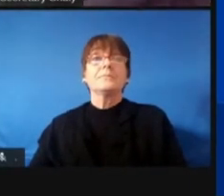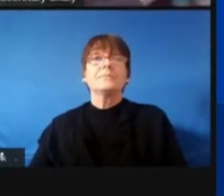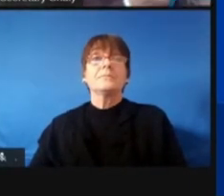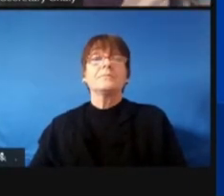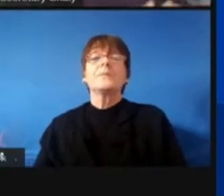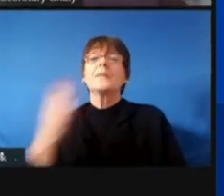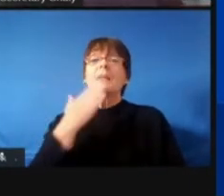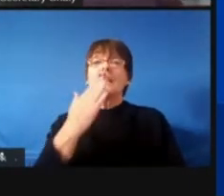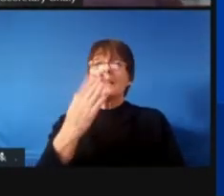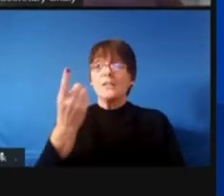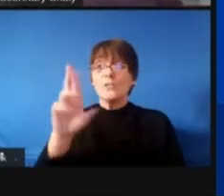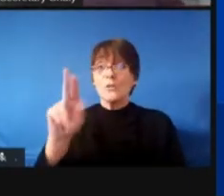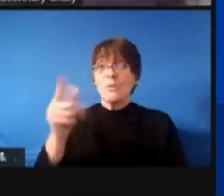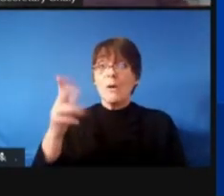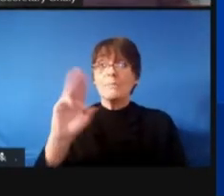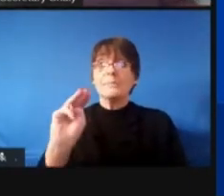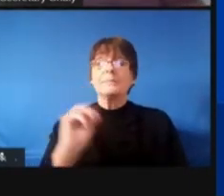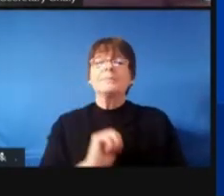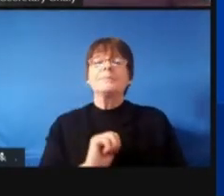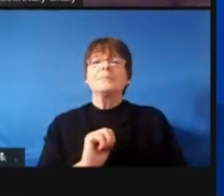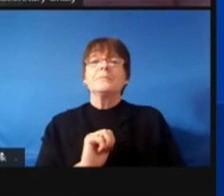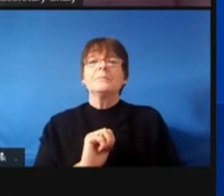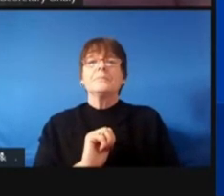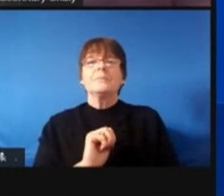THIS SEASON. THANK YOU.